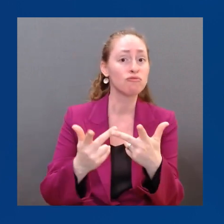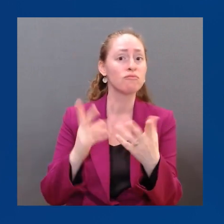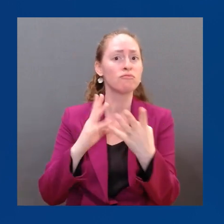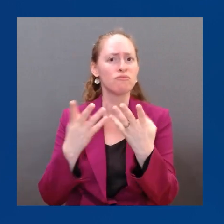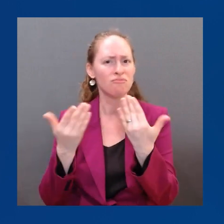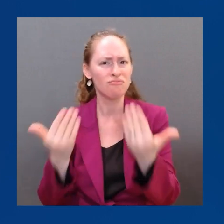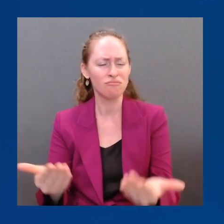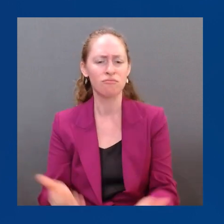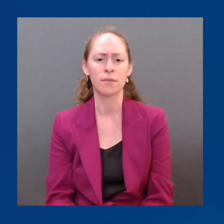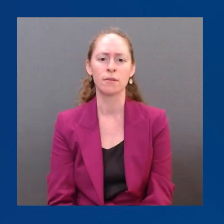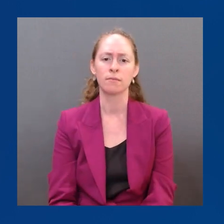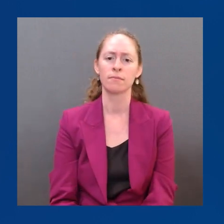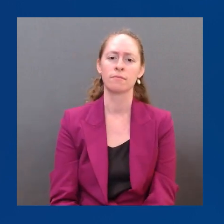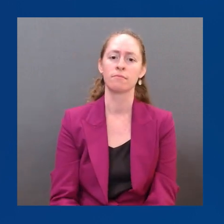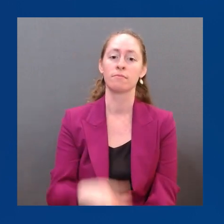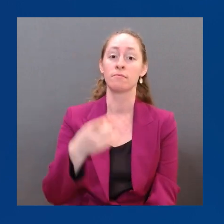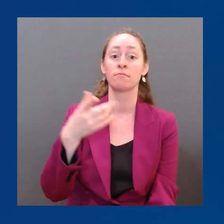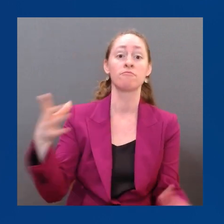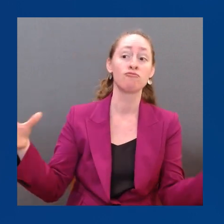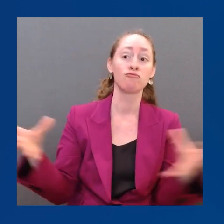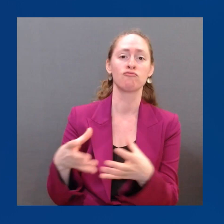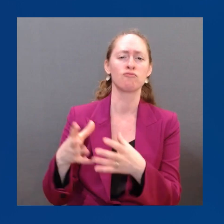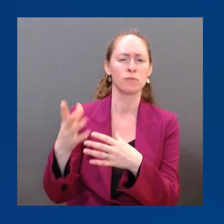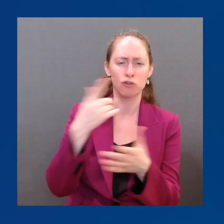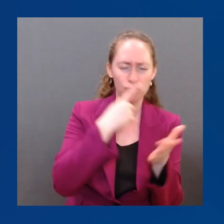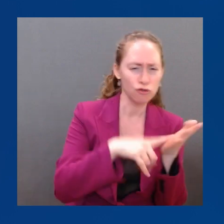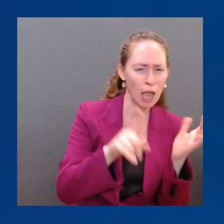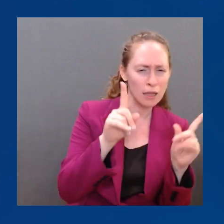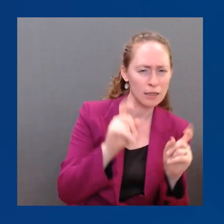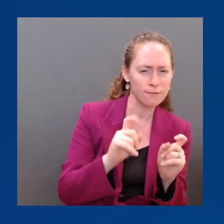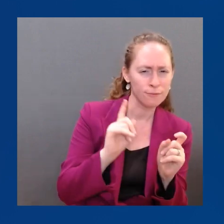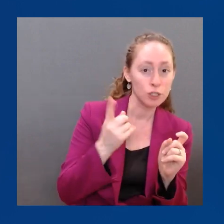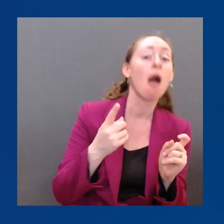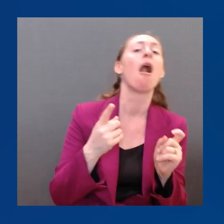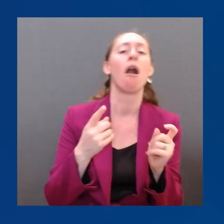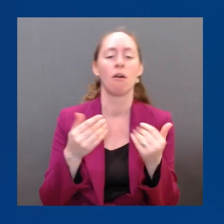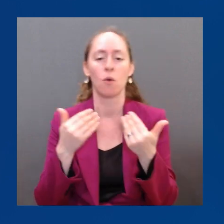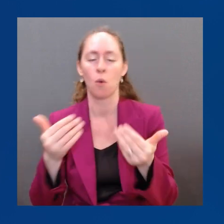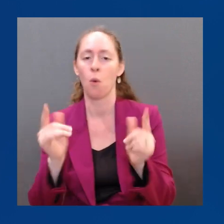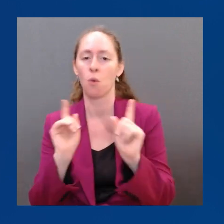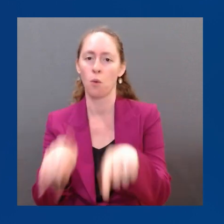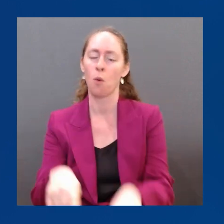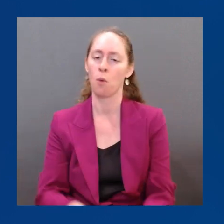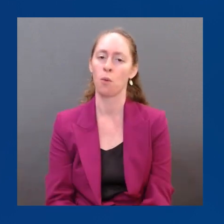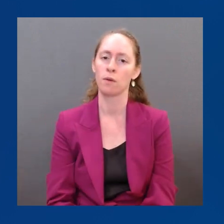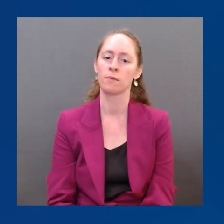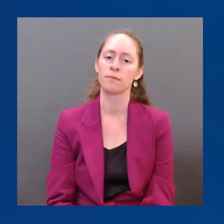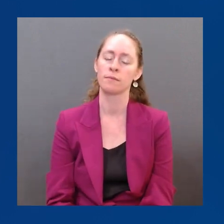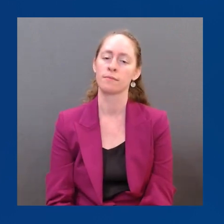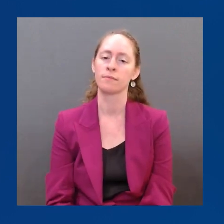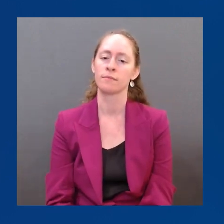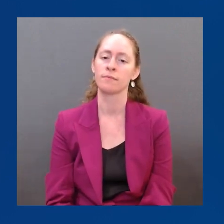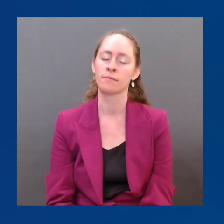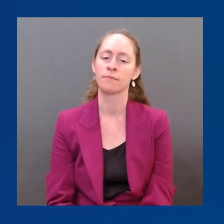so that they can work towards making sure that you have an environment that is a safer environment.